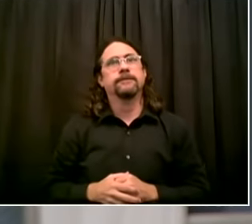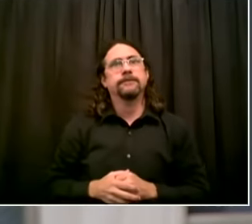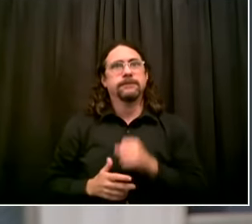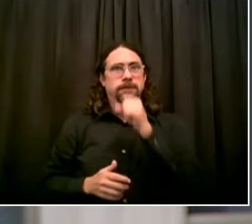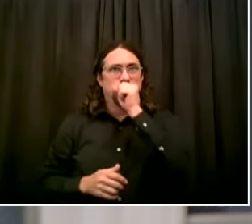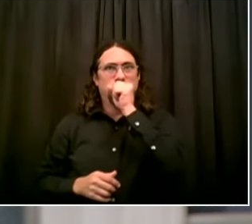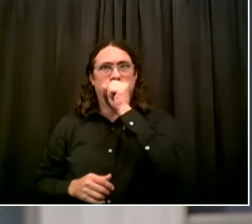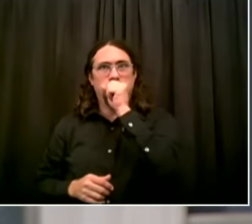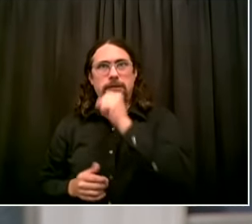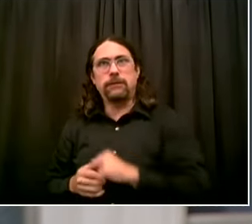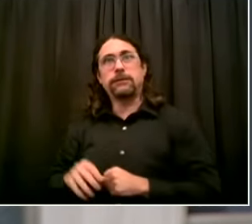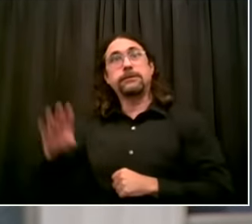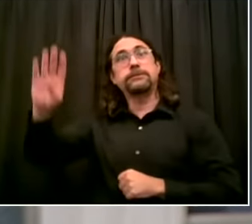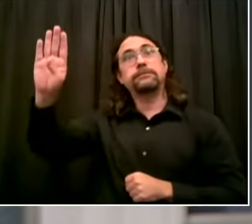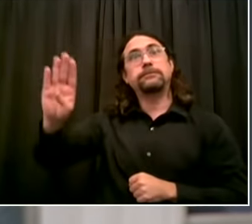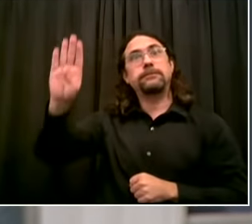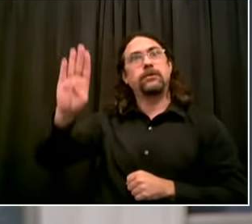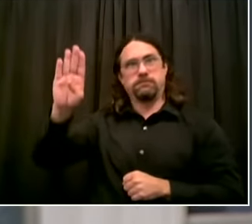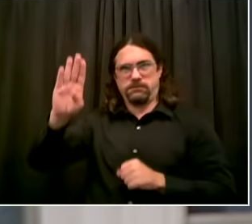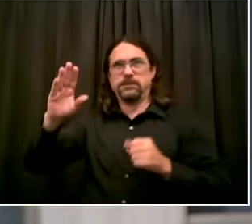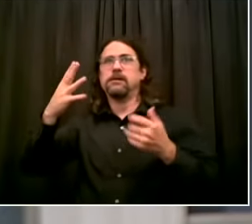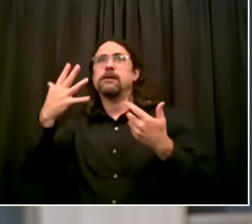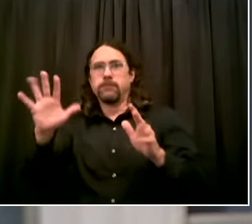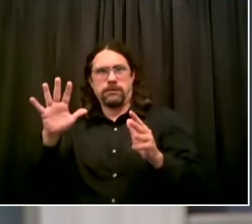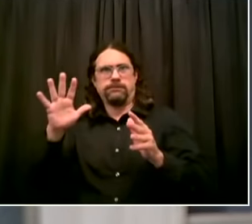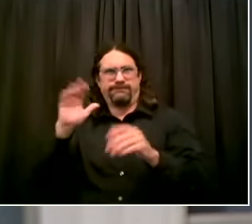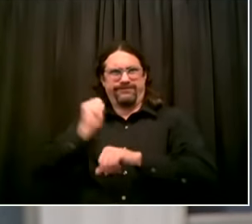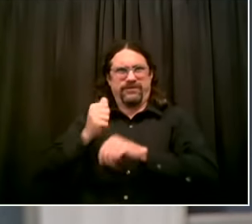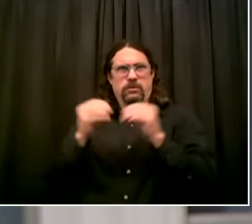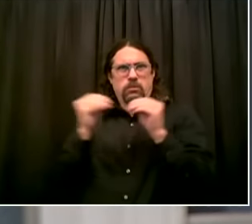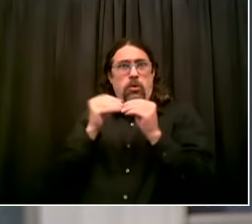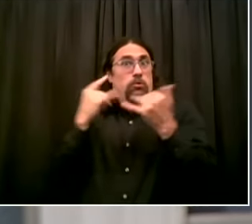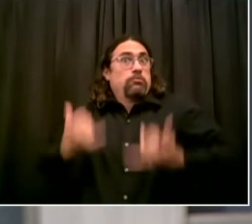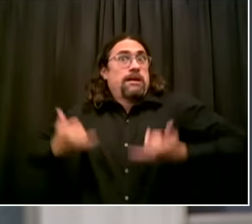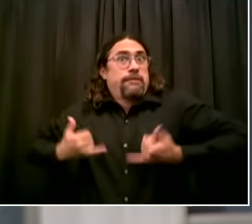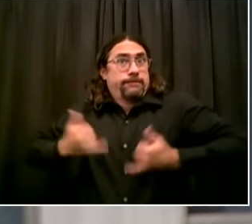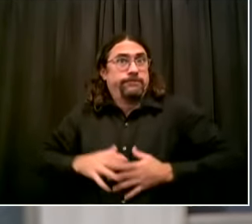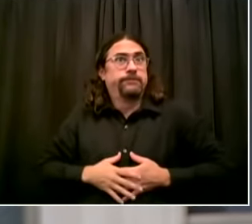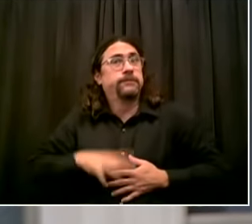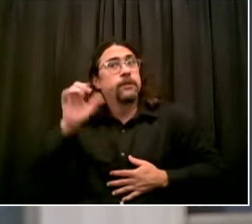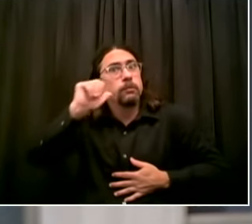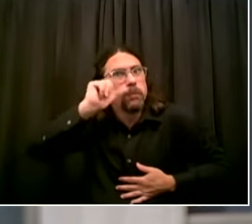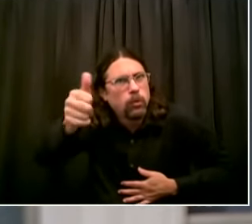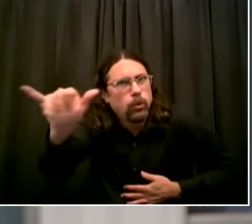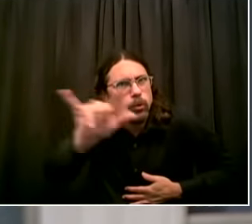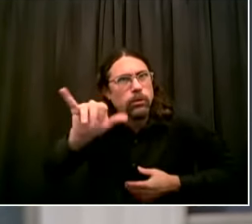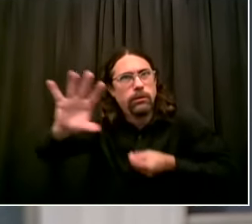DISTANCE BETWEEN YOURSELF AND OTHERS, LIMIT INDOOR GATHERINGS. PRACTICE HEALTHY